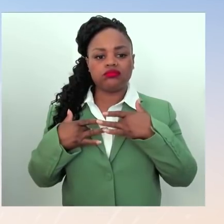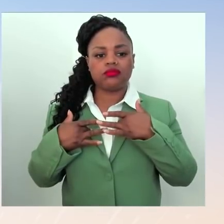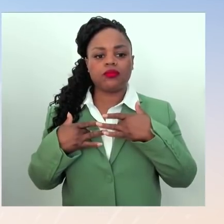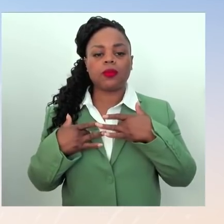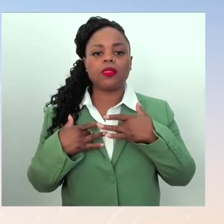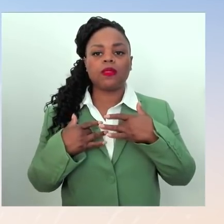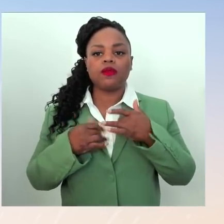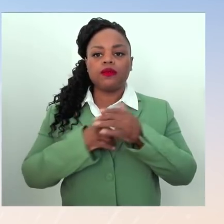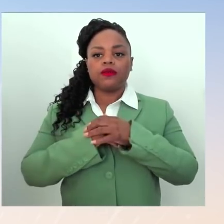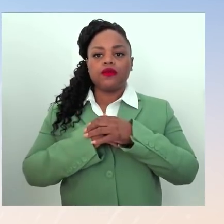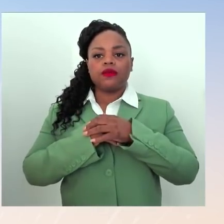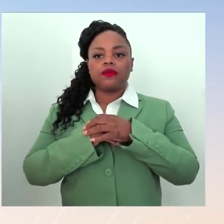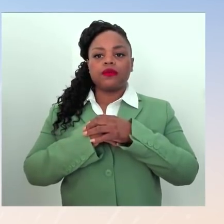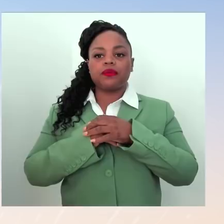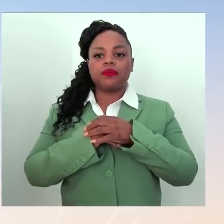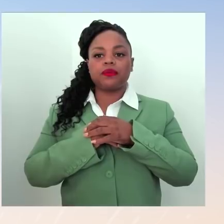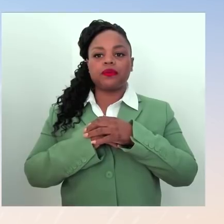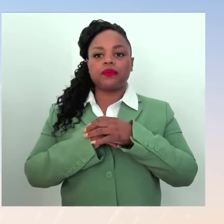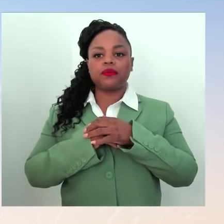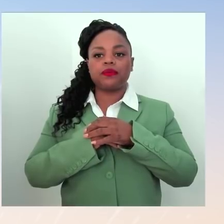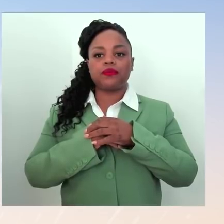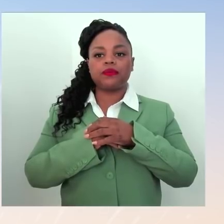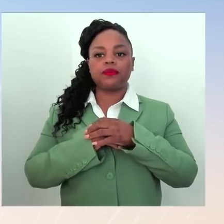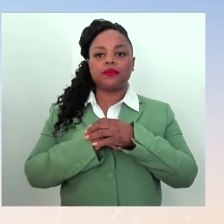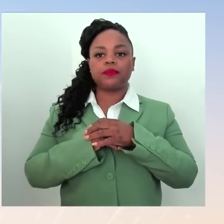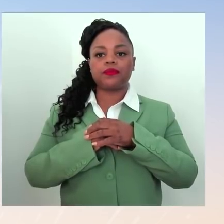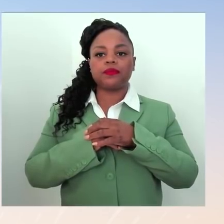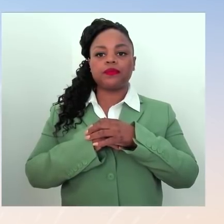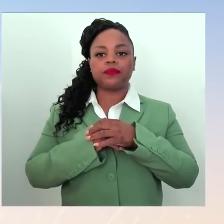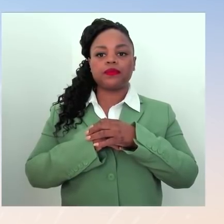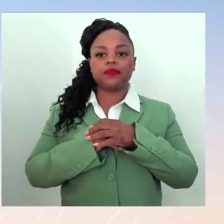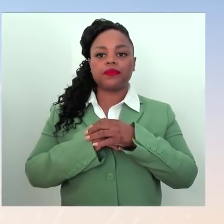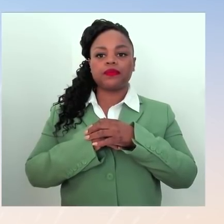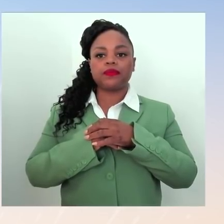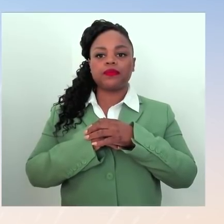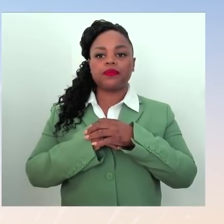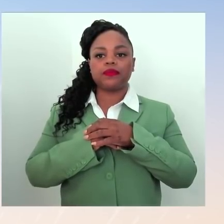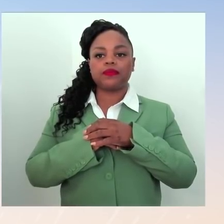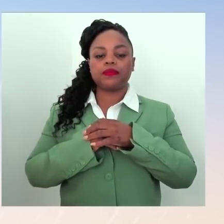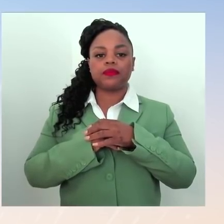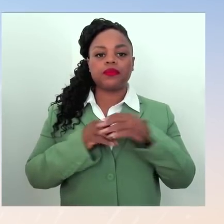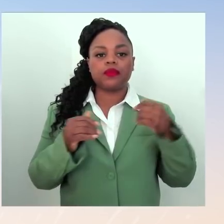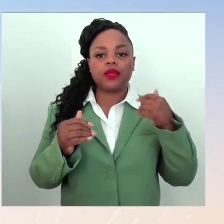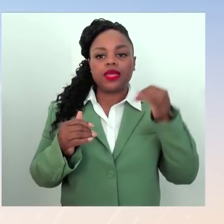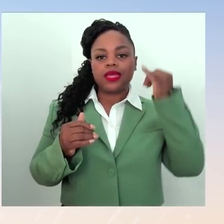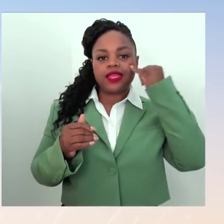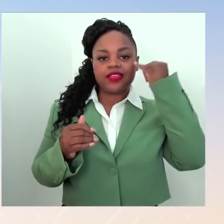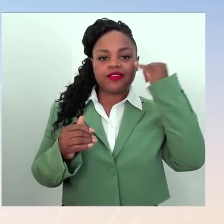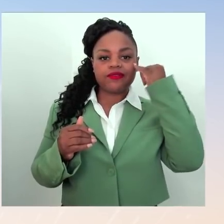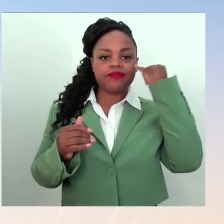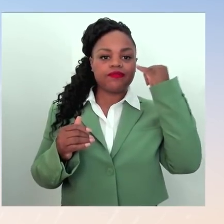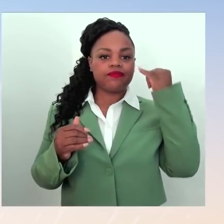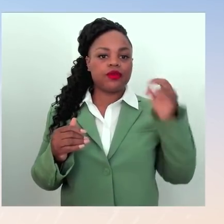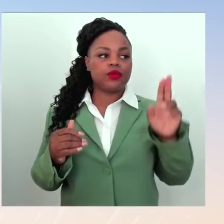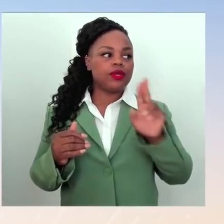And the President is absolutely a citizen of the United States, of course the leader of the free world, but also somebody who has enormous empathy